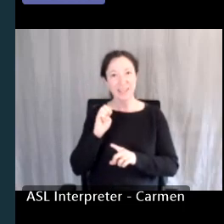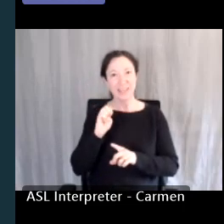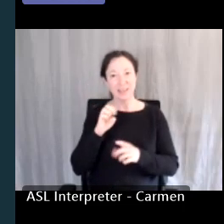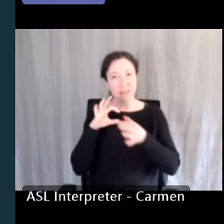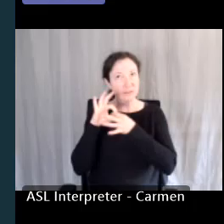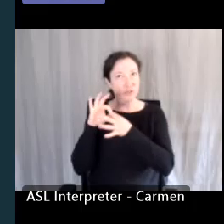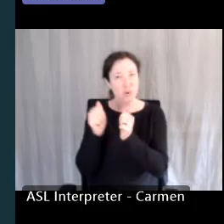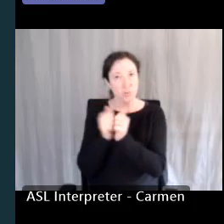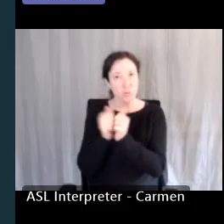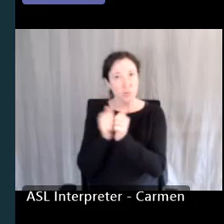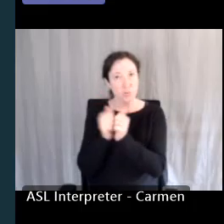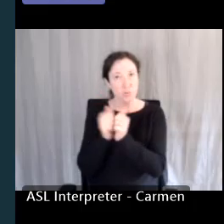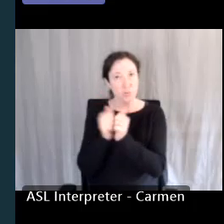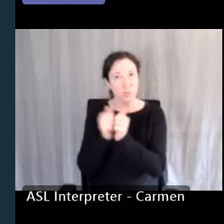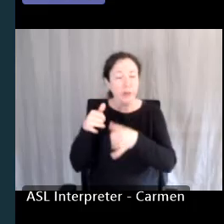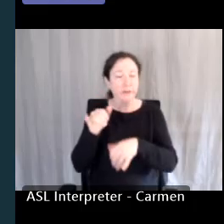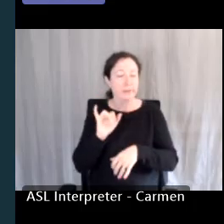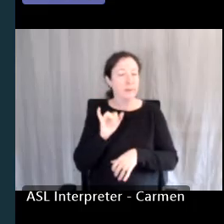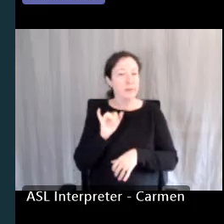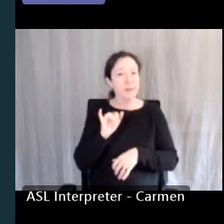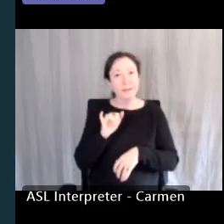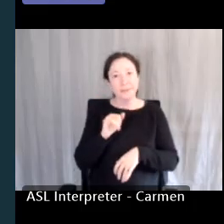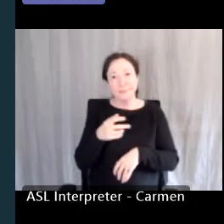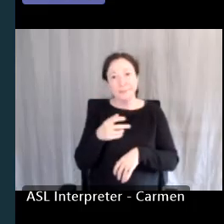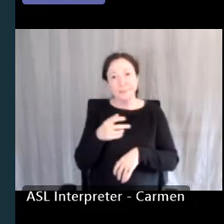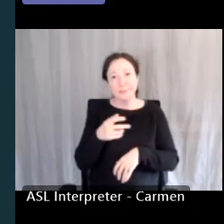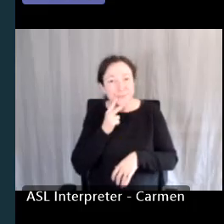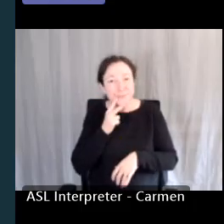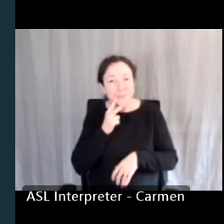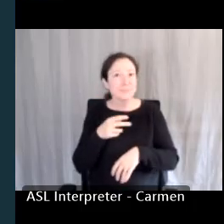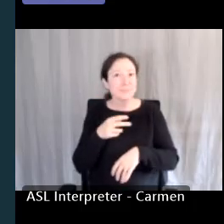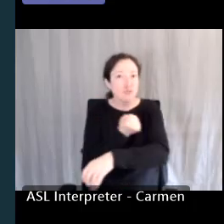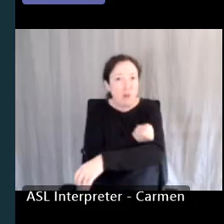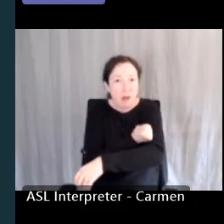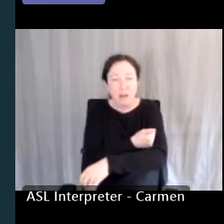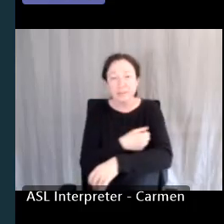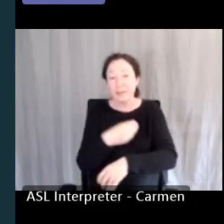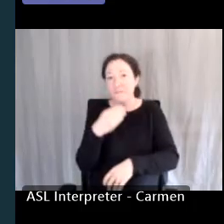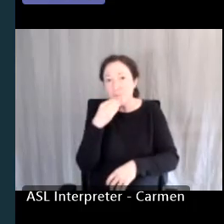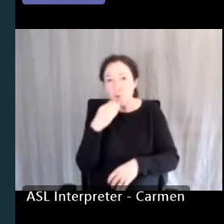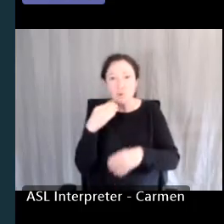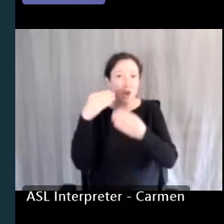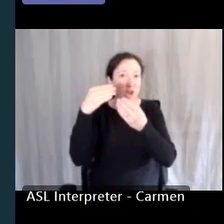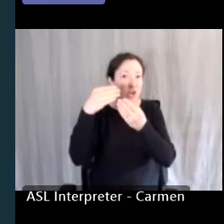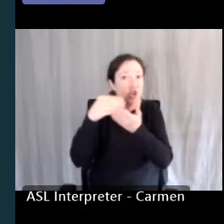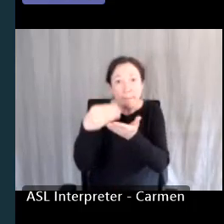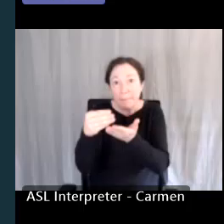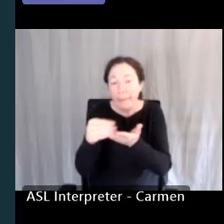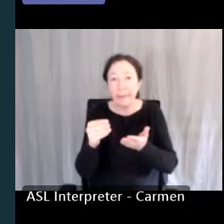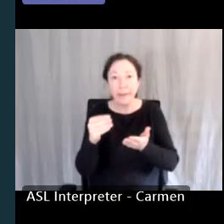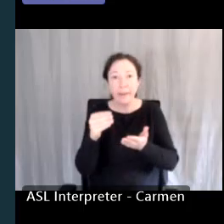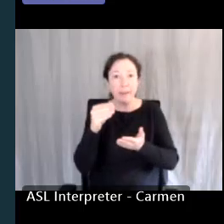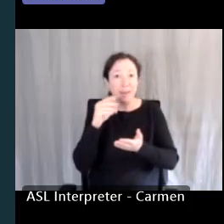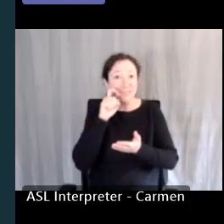dopamine with nicotine, alcohol, drugs, food, shopping, sex, all kinds of things can actually participate